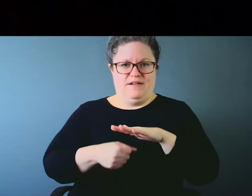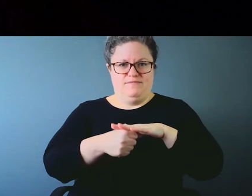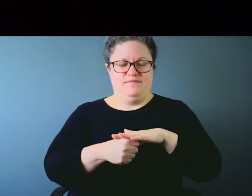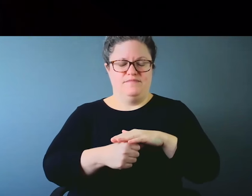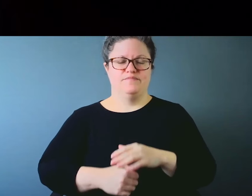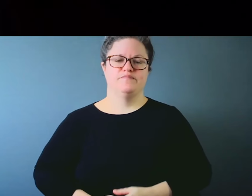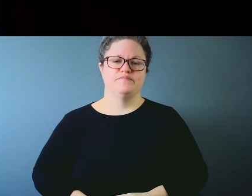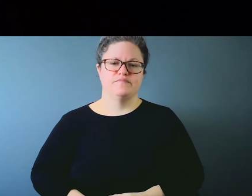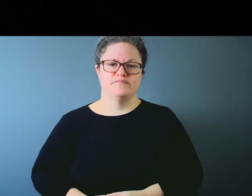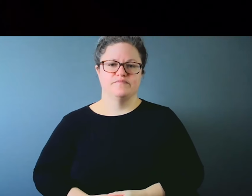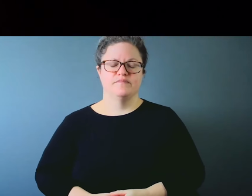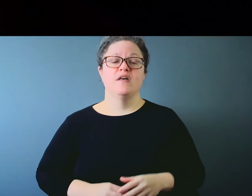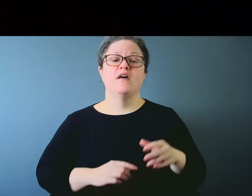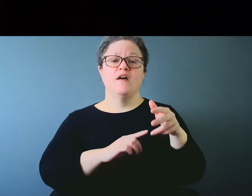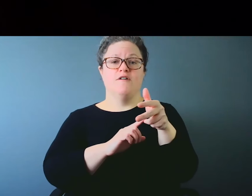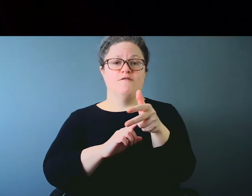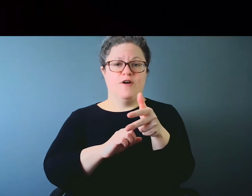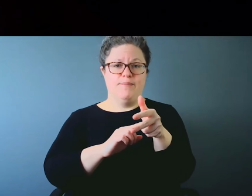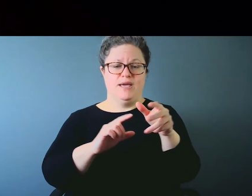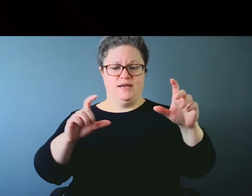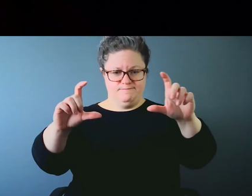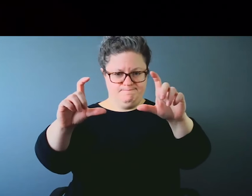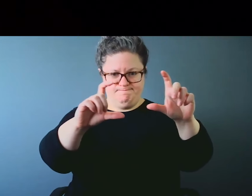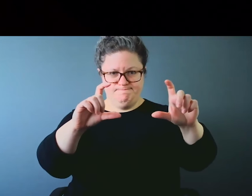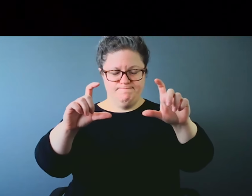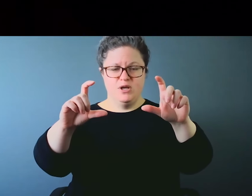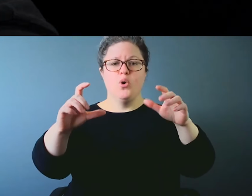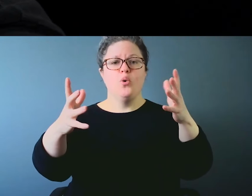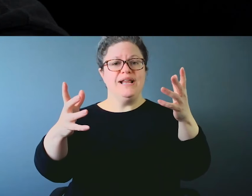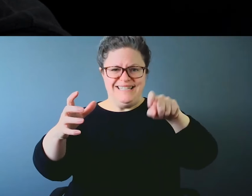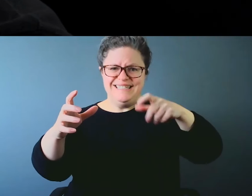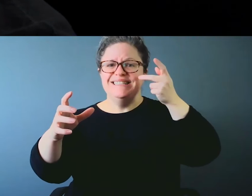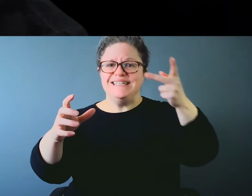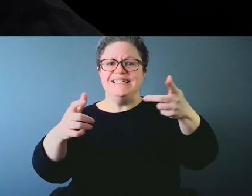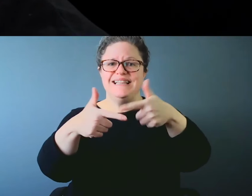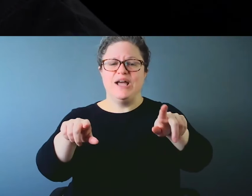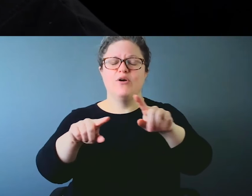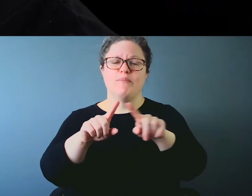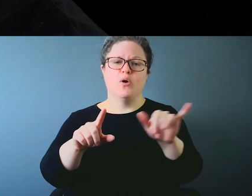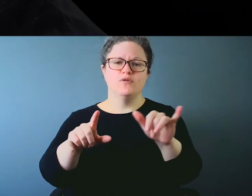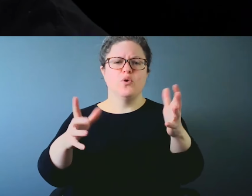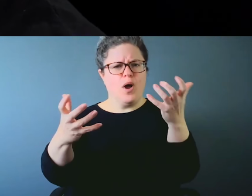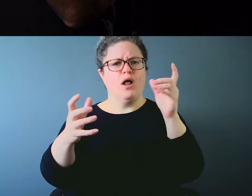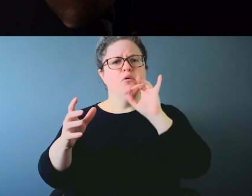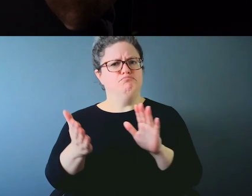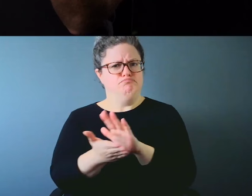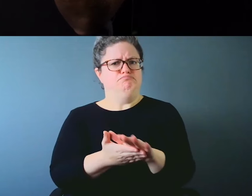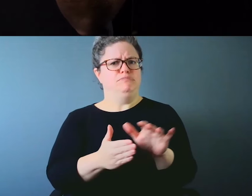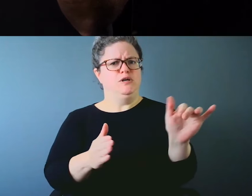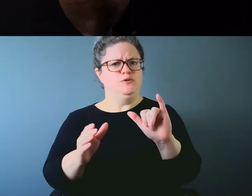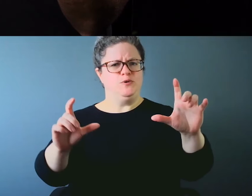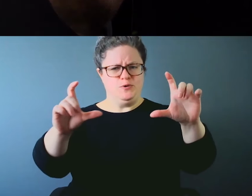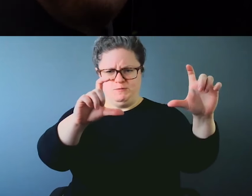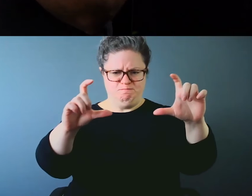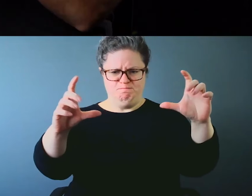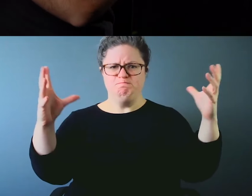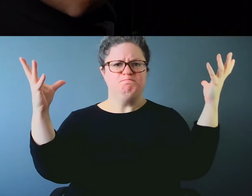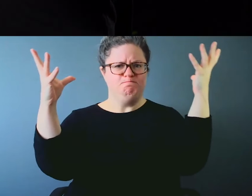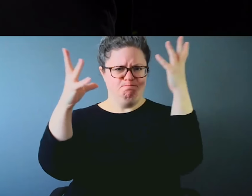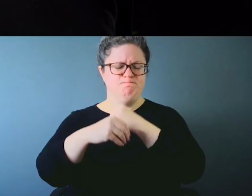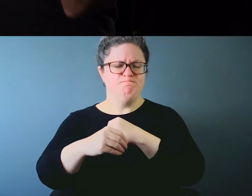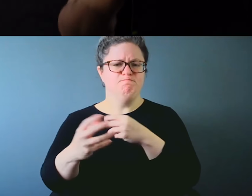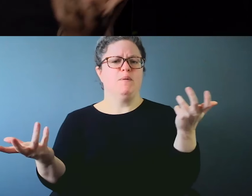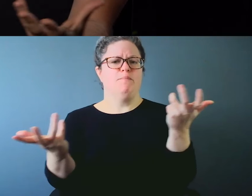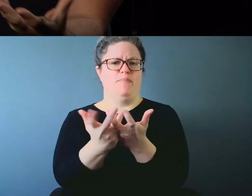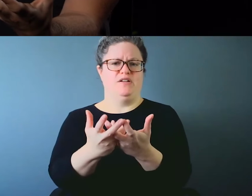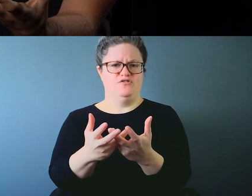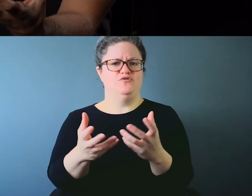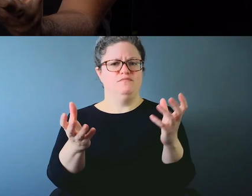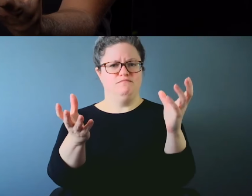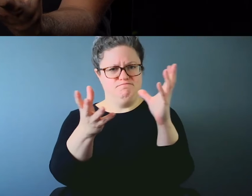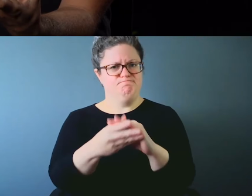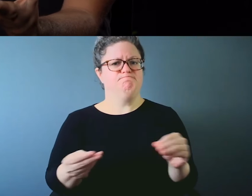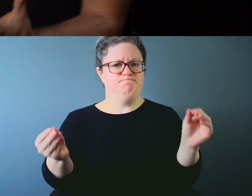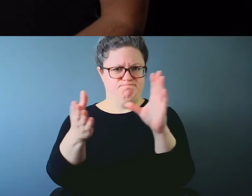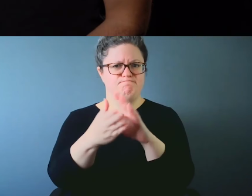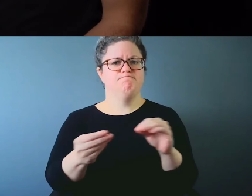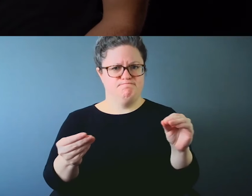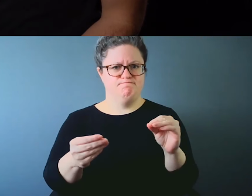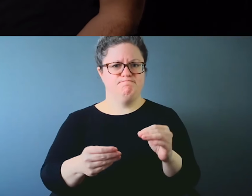Framing for seeing the language. But is- I- do I like this frame as well? And it's- and it's serving the entire project aesthetically.